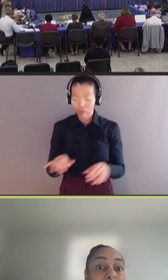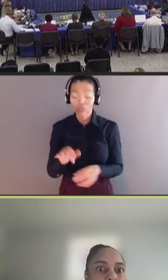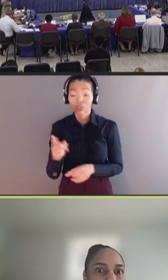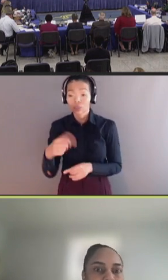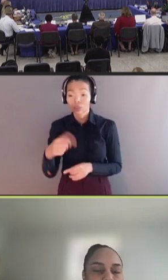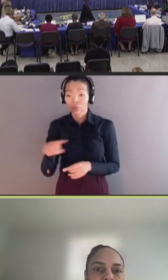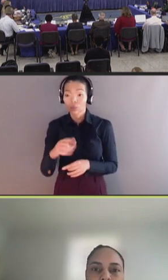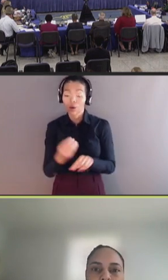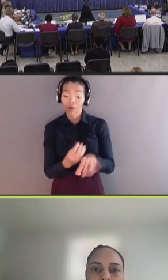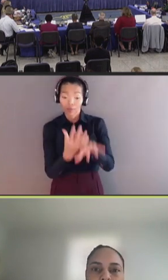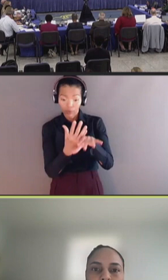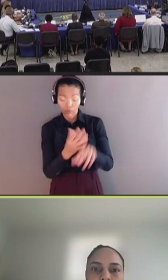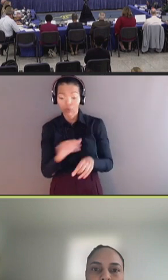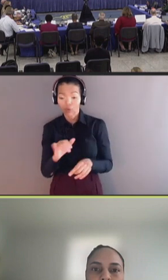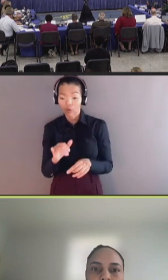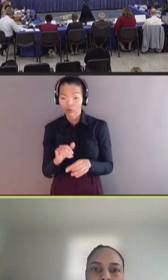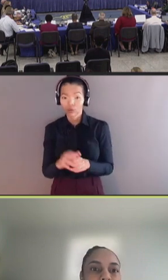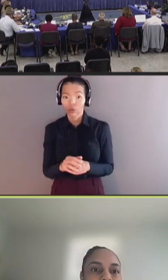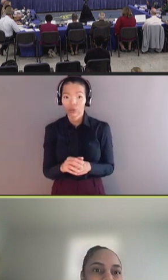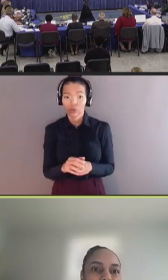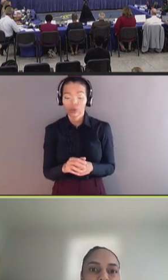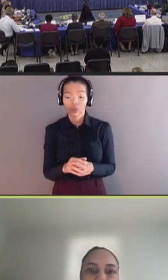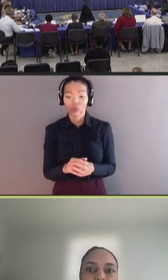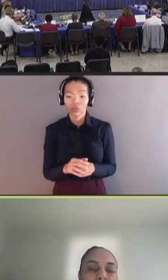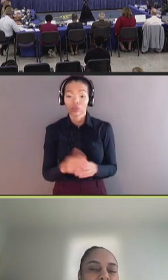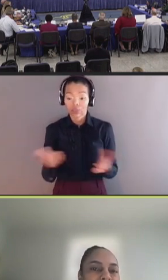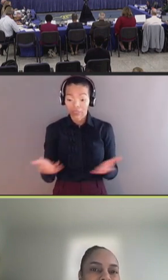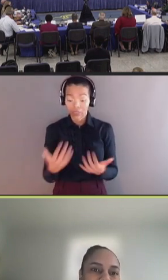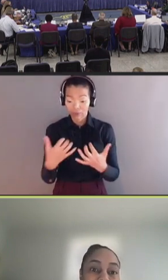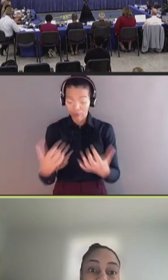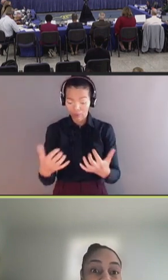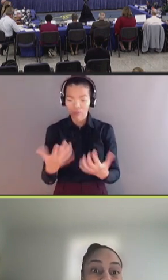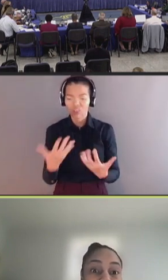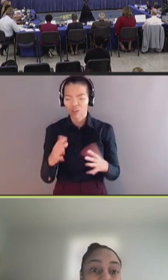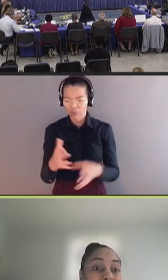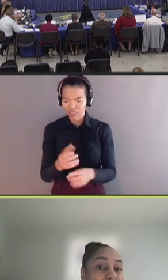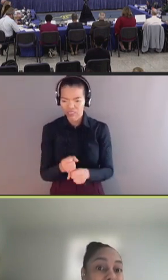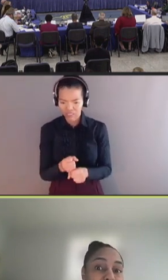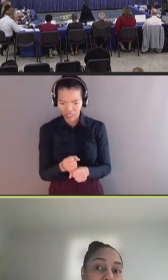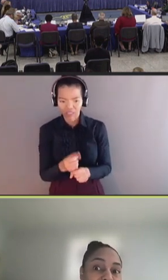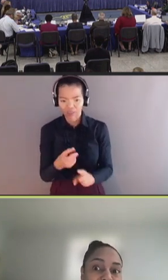have received these -- represent a group or an entity that hasn't, please reach out